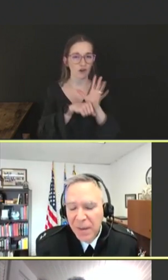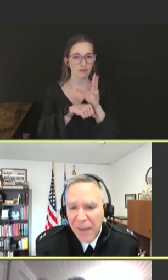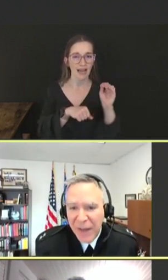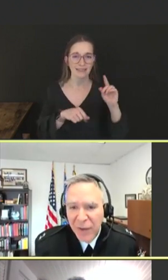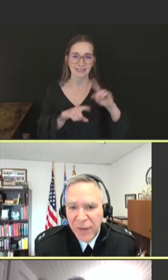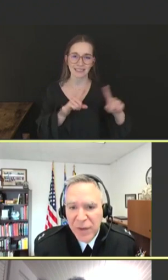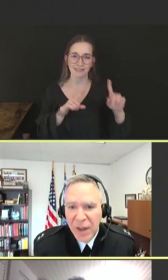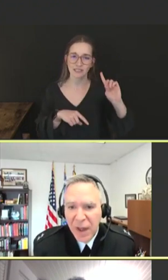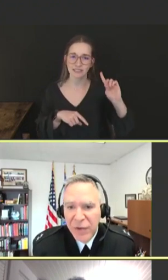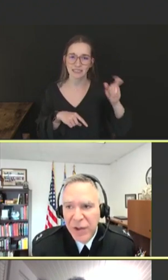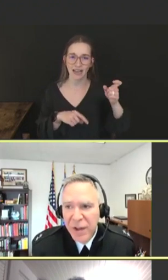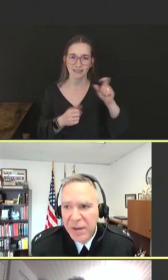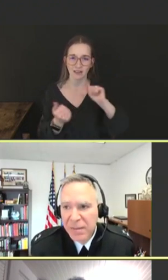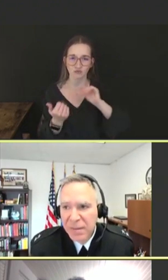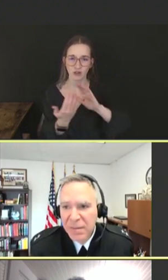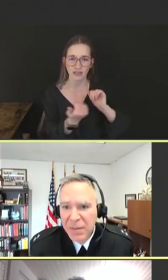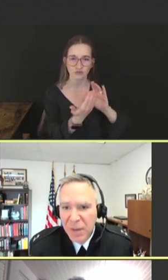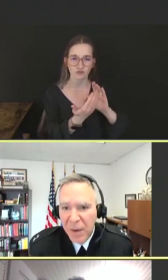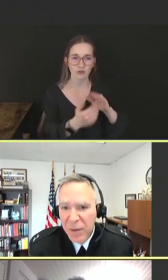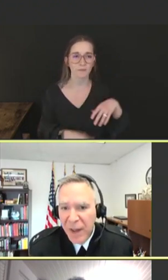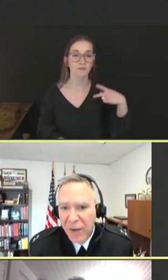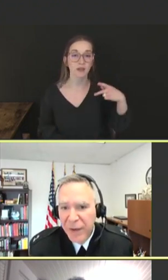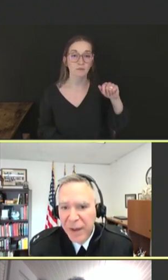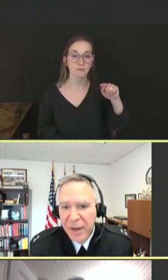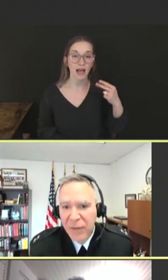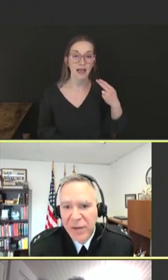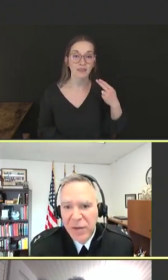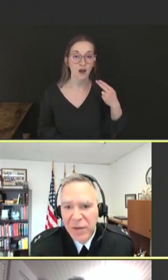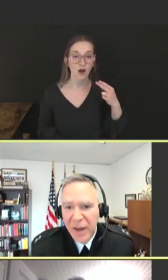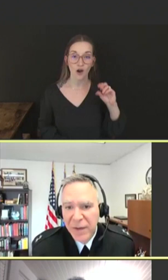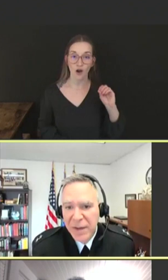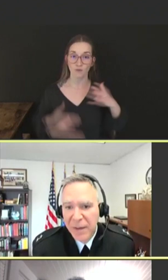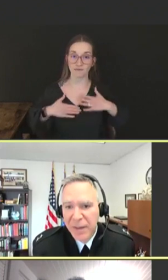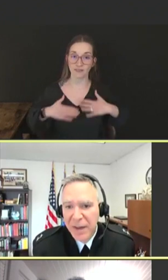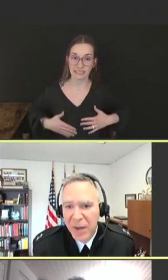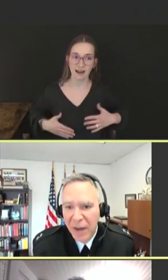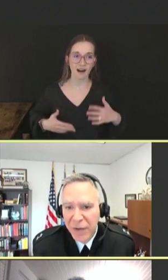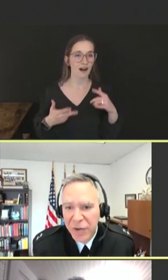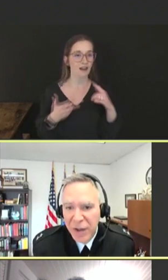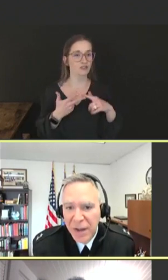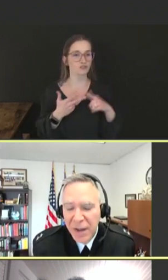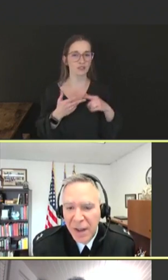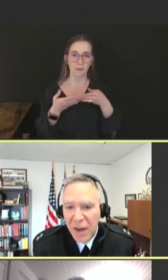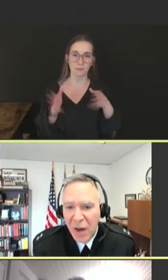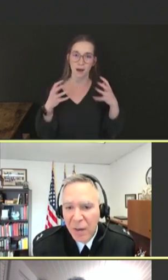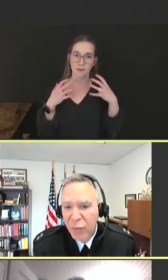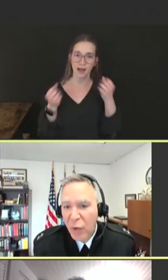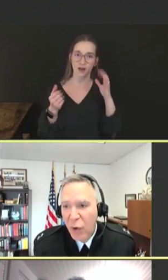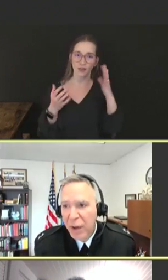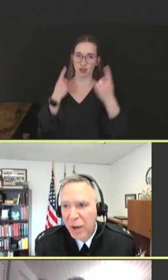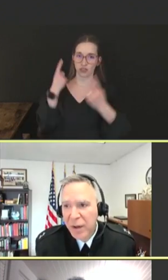physiology, the public health thinking around surveillance in epidemiology, our broader,